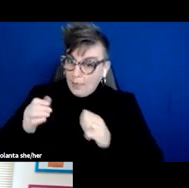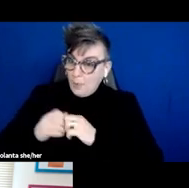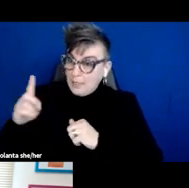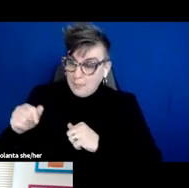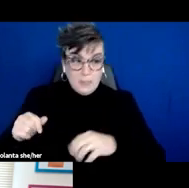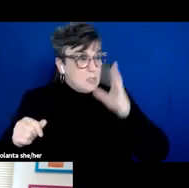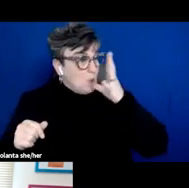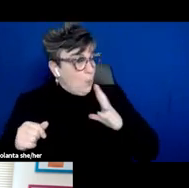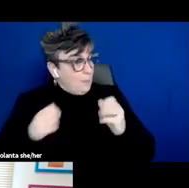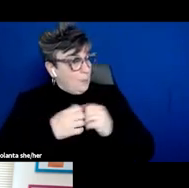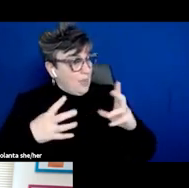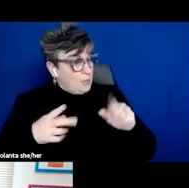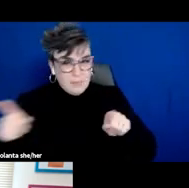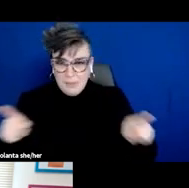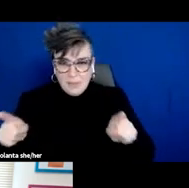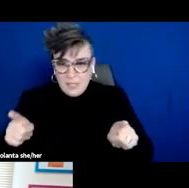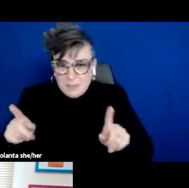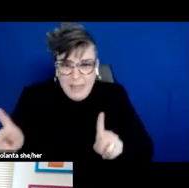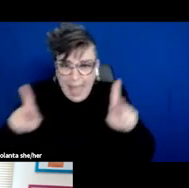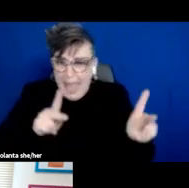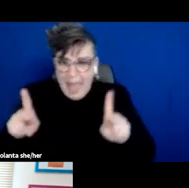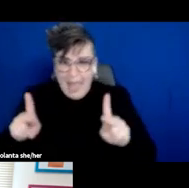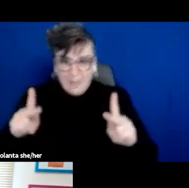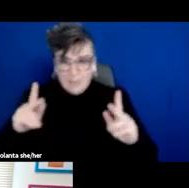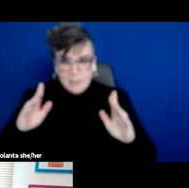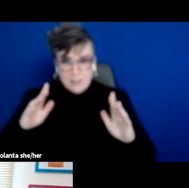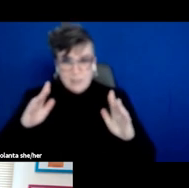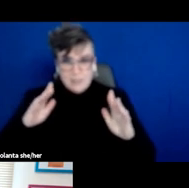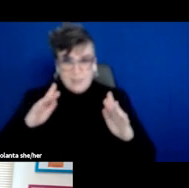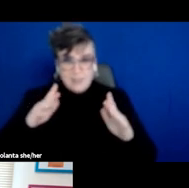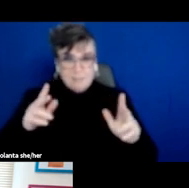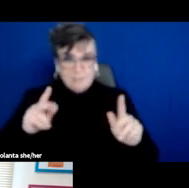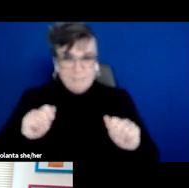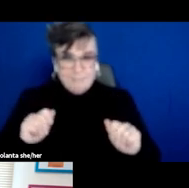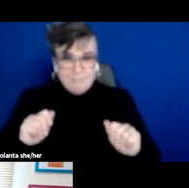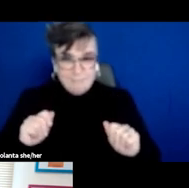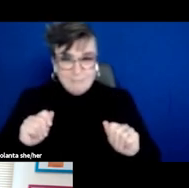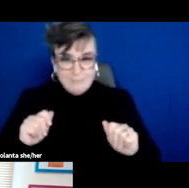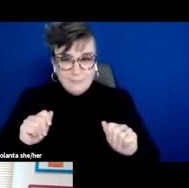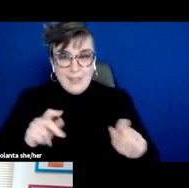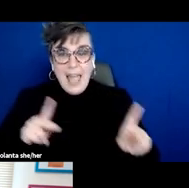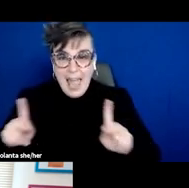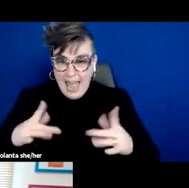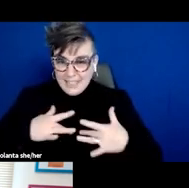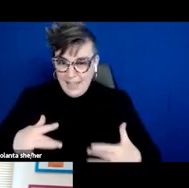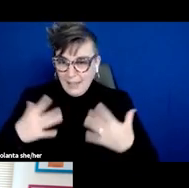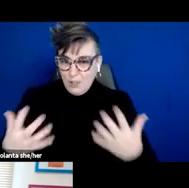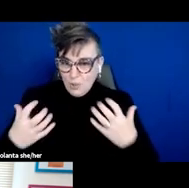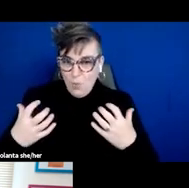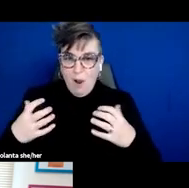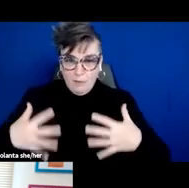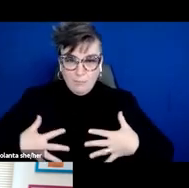disabilities. So 61% of women with disabilities versus 60% of women without disabilities and